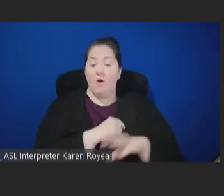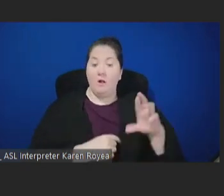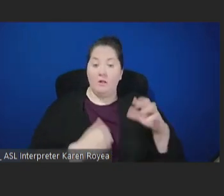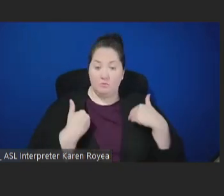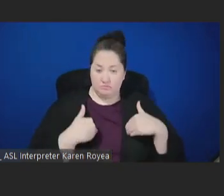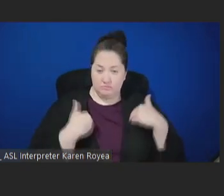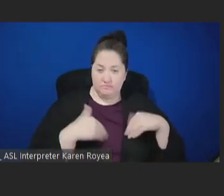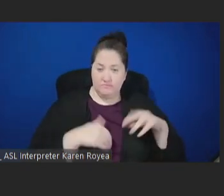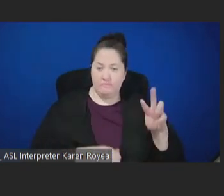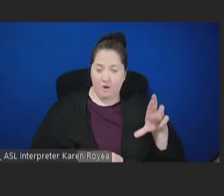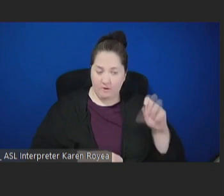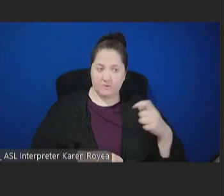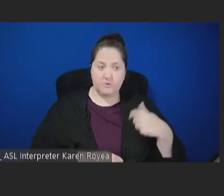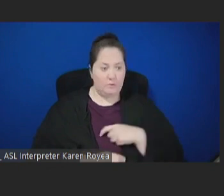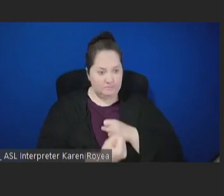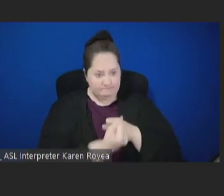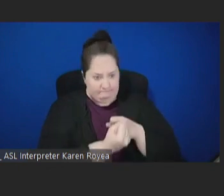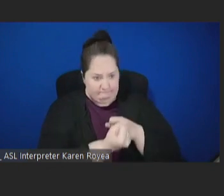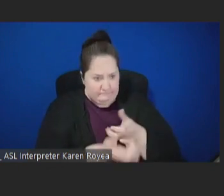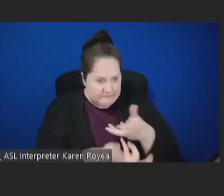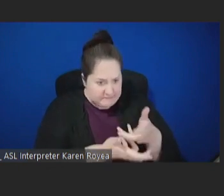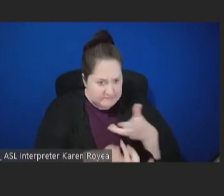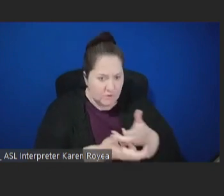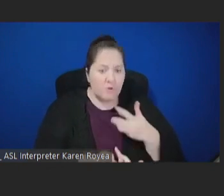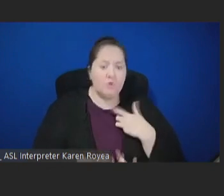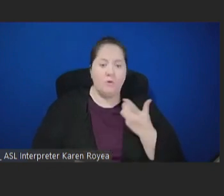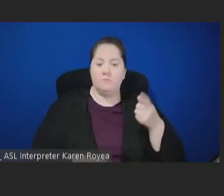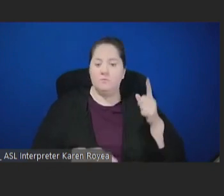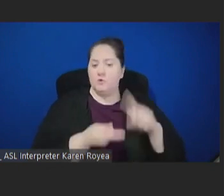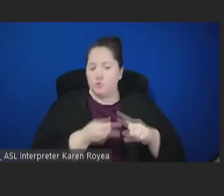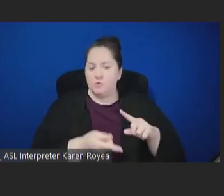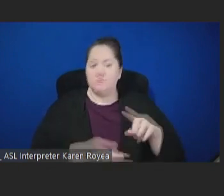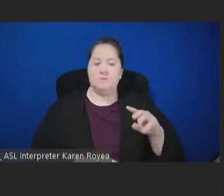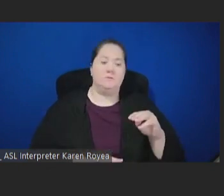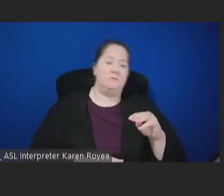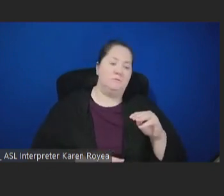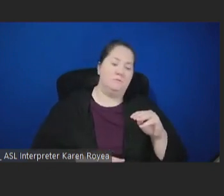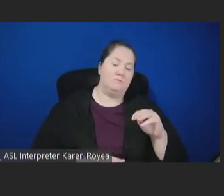vaccine campaign to reduce morbidity and mortality caused by vaccine-preventable